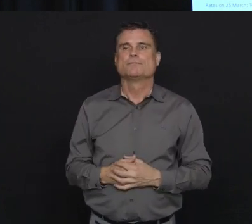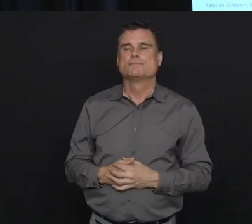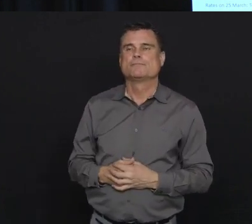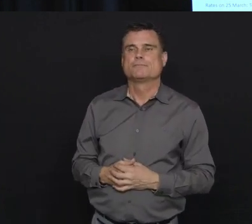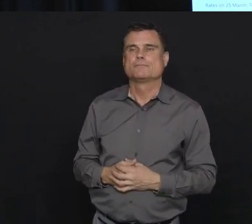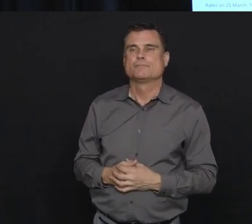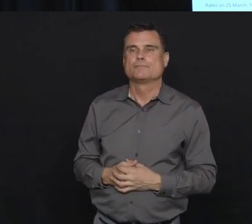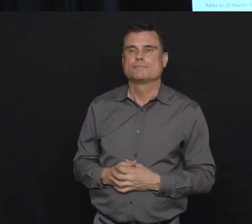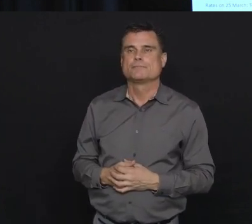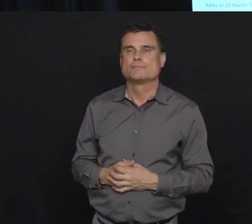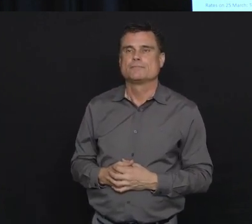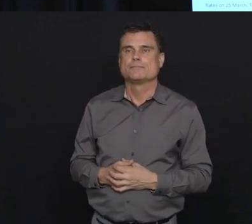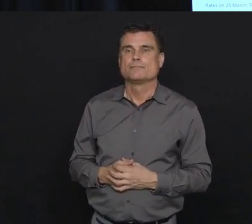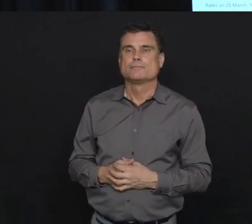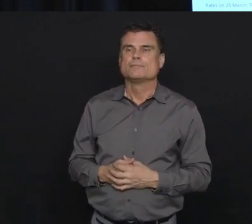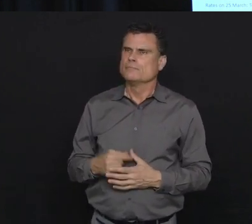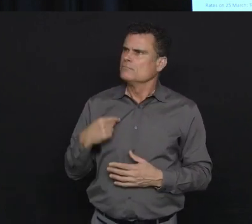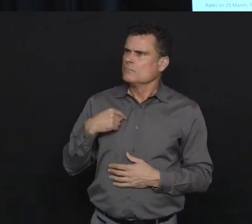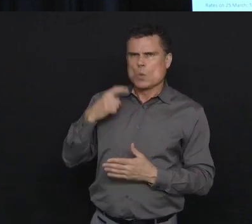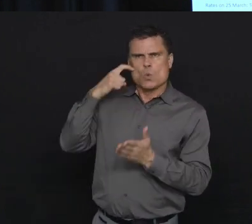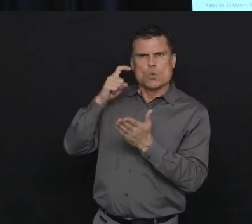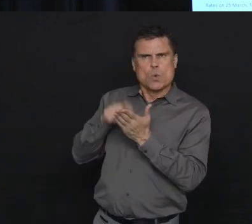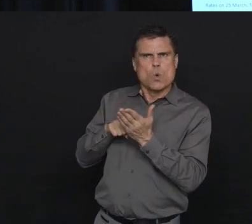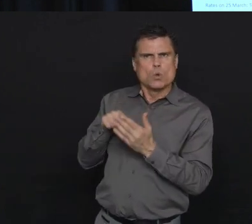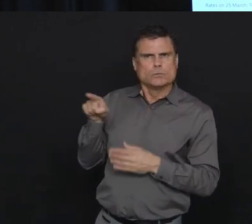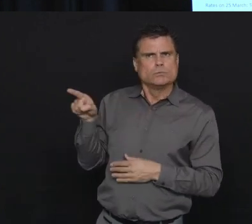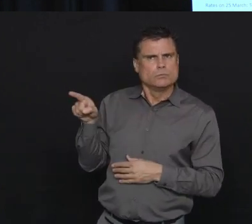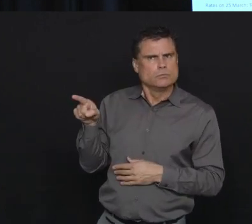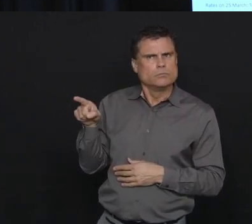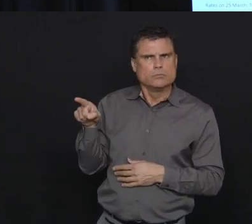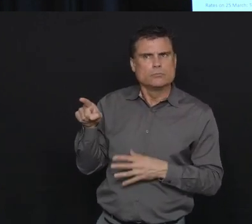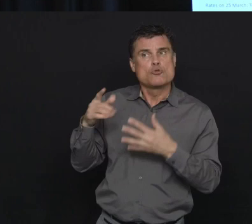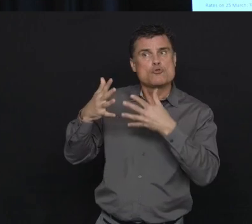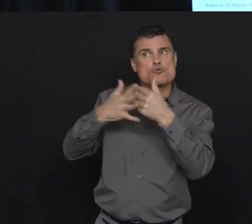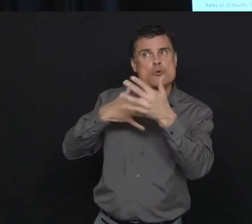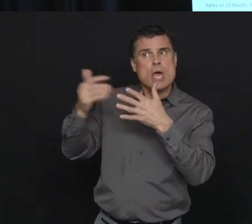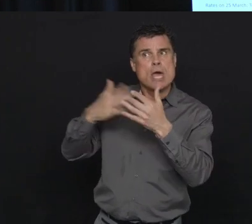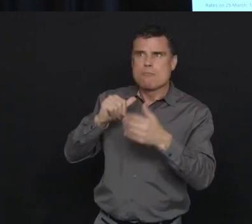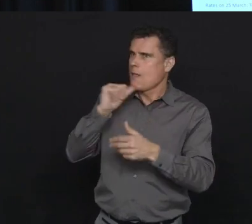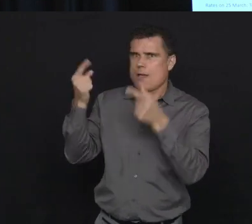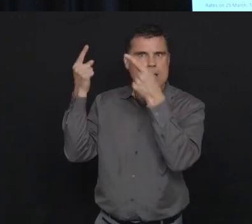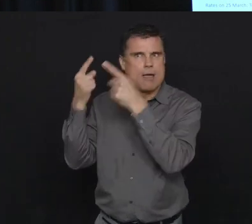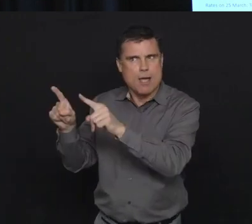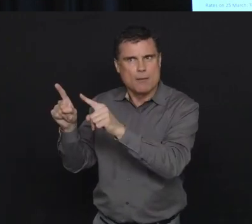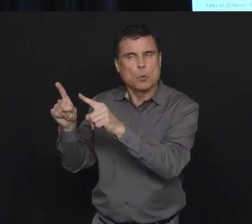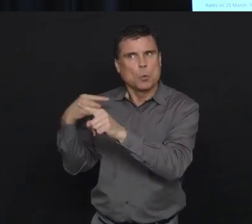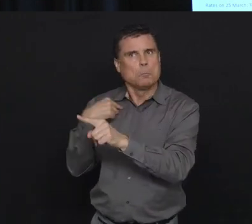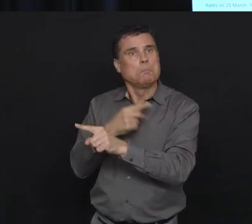but it is driven by our physical distancing and the important thing that